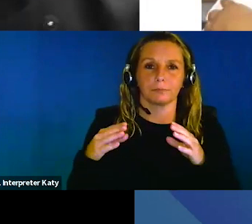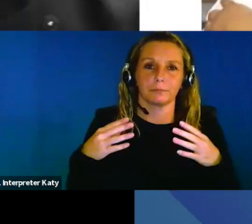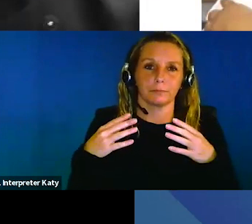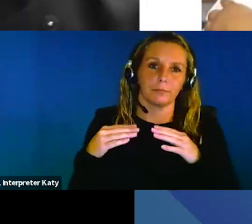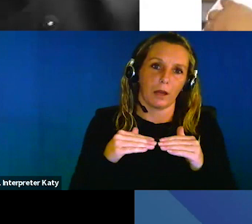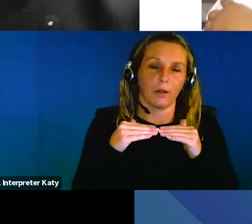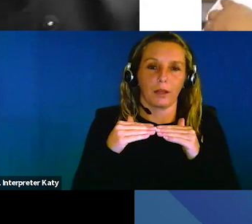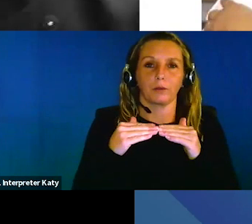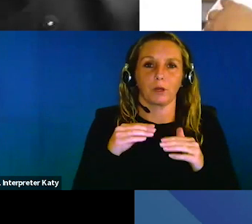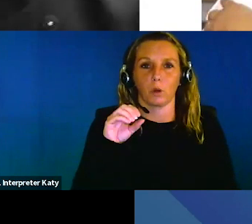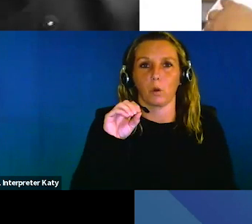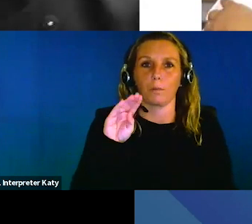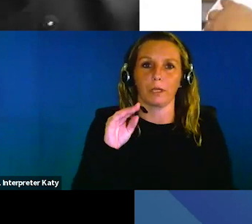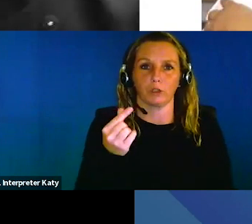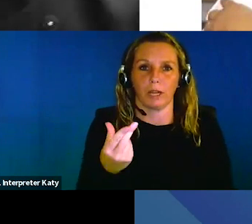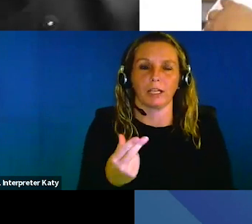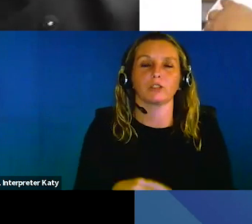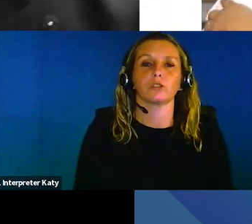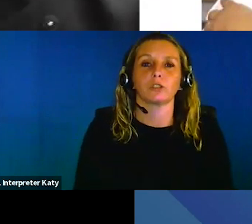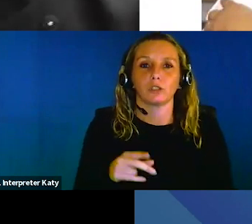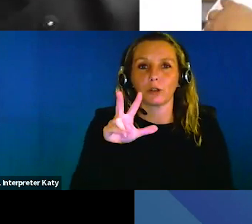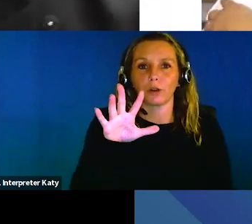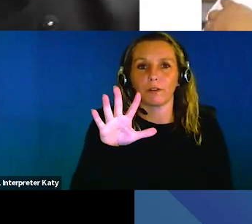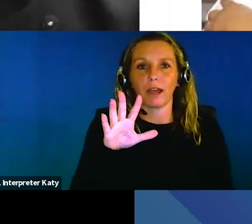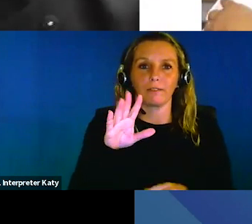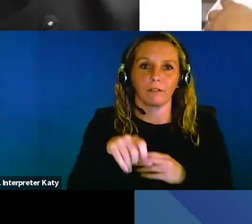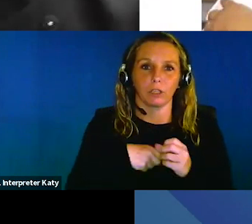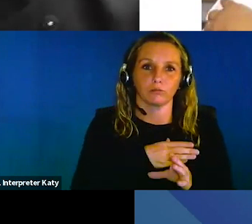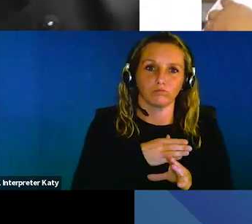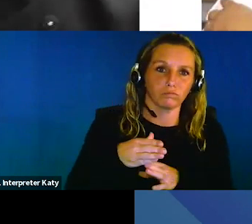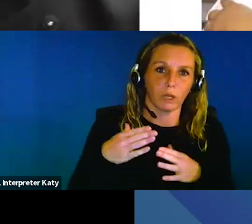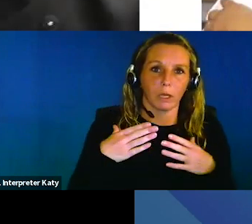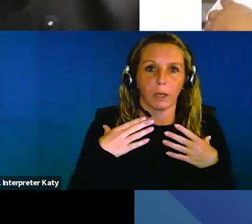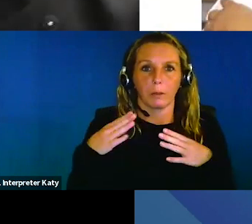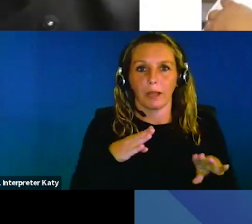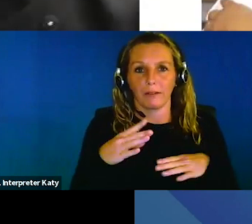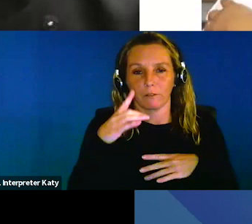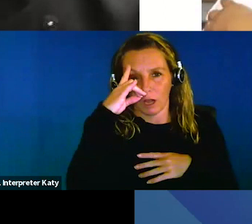She is 35 years and behavioral health at the policy research and practice level.